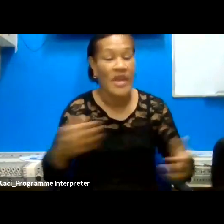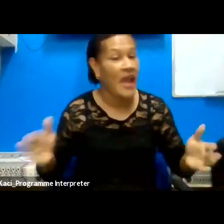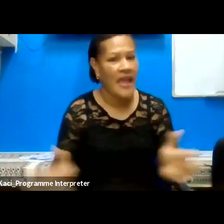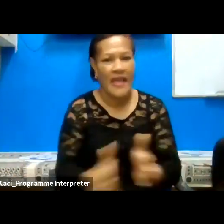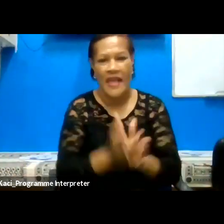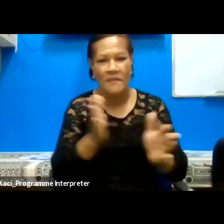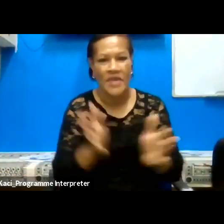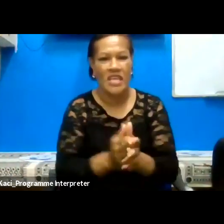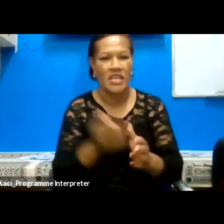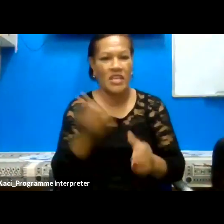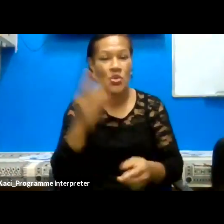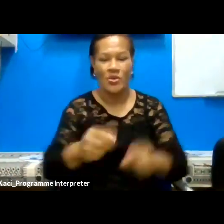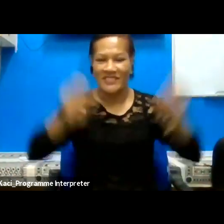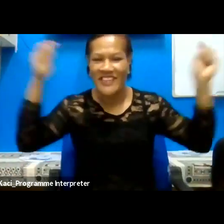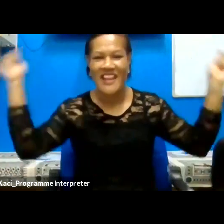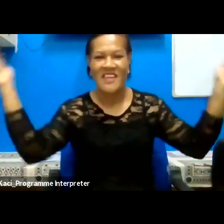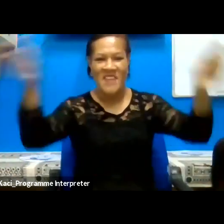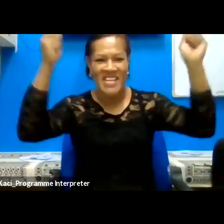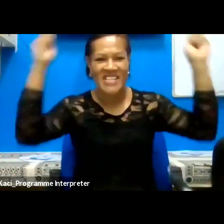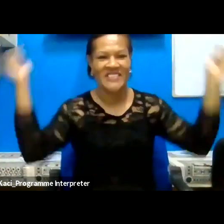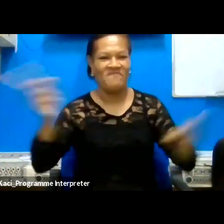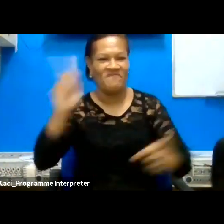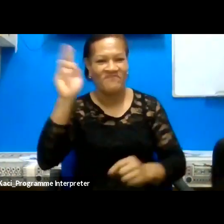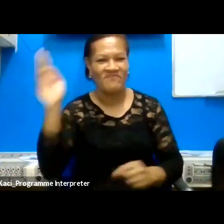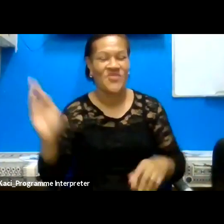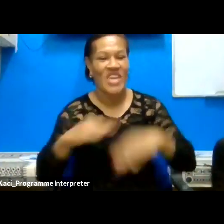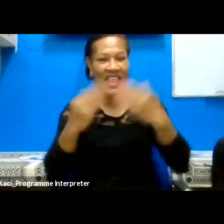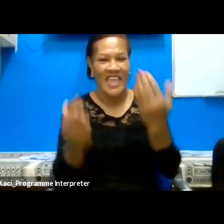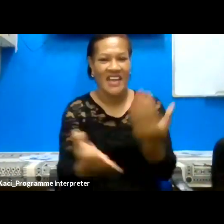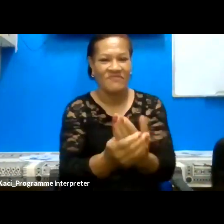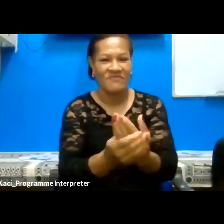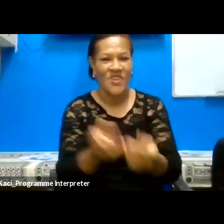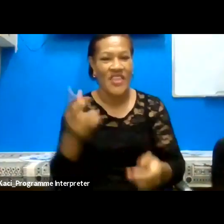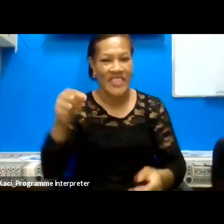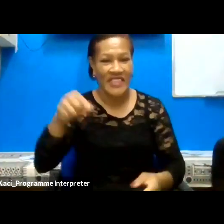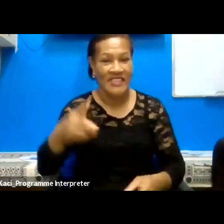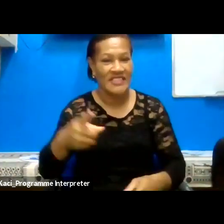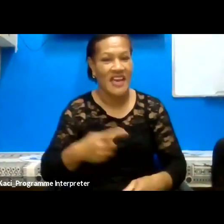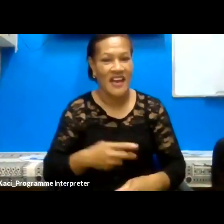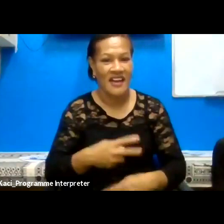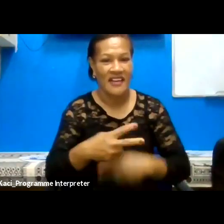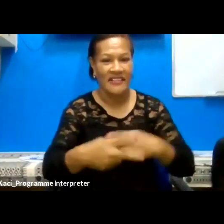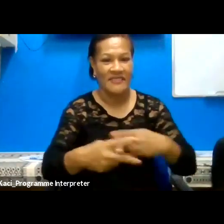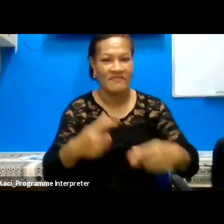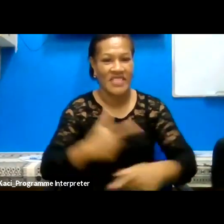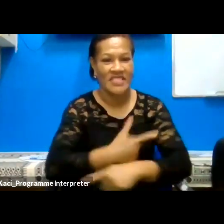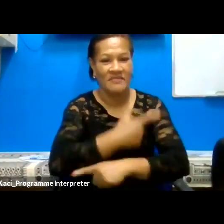want them to be also given the